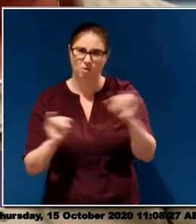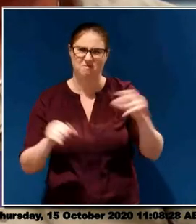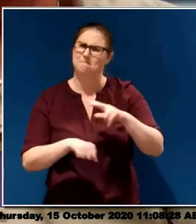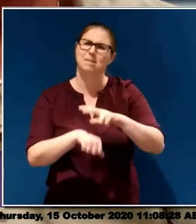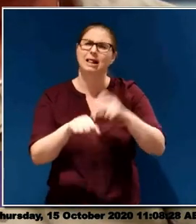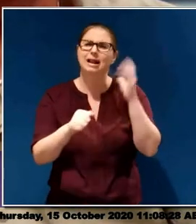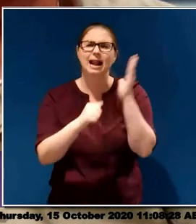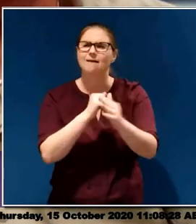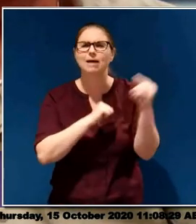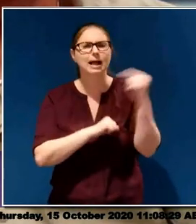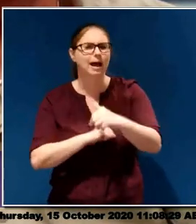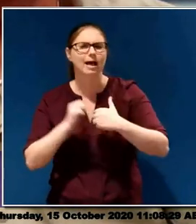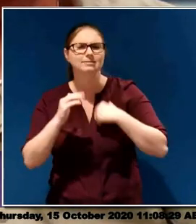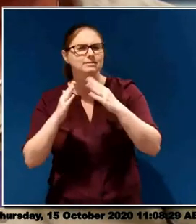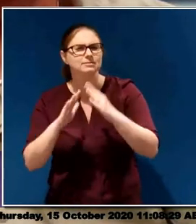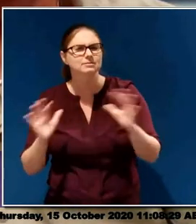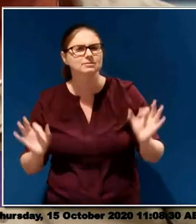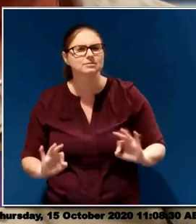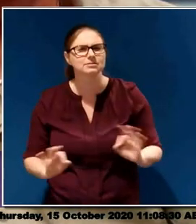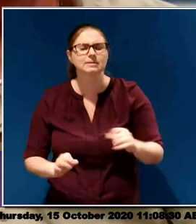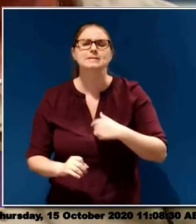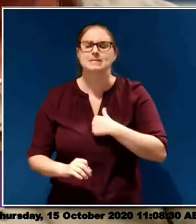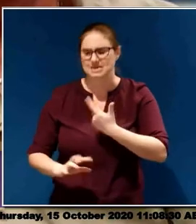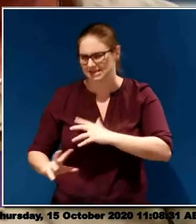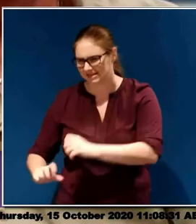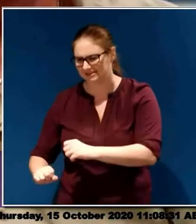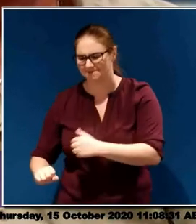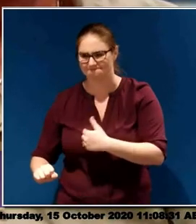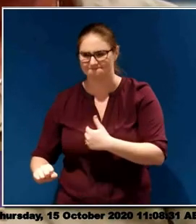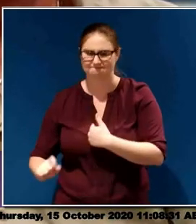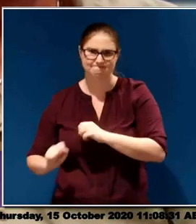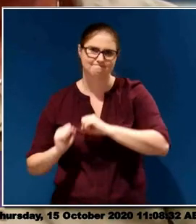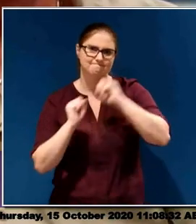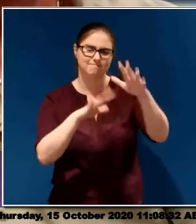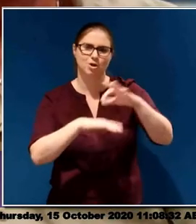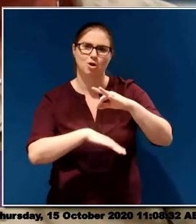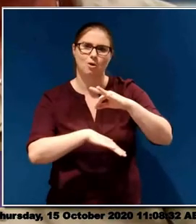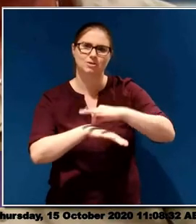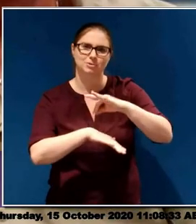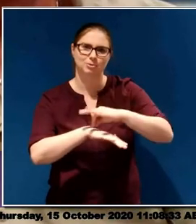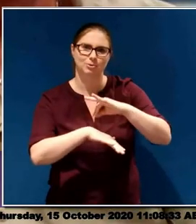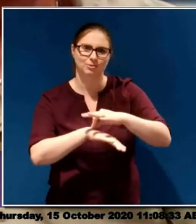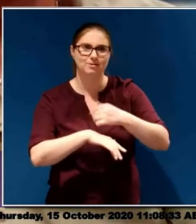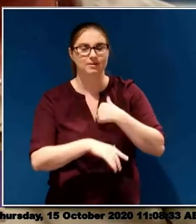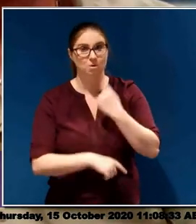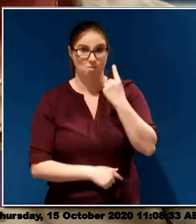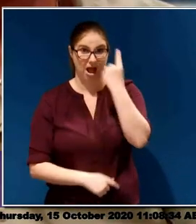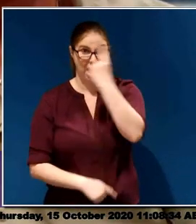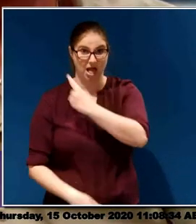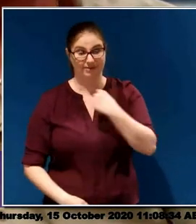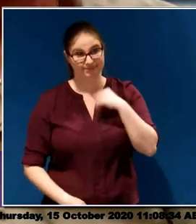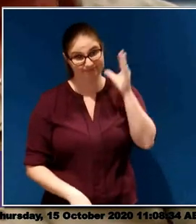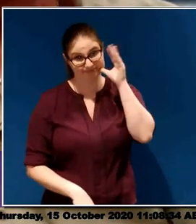spent a good hour listening to the mental health registrar up there telling me that I have to make my son go to school.